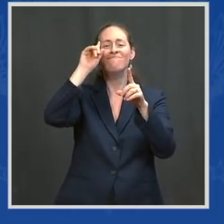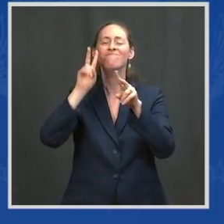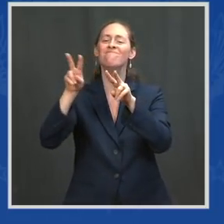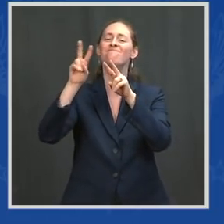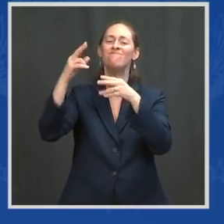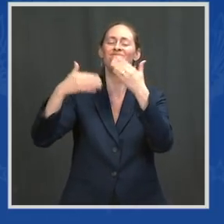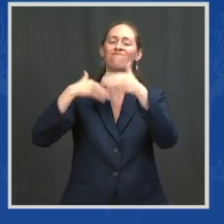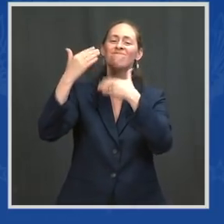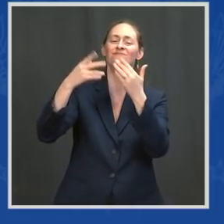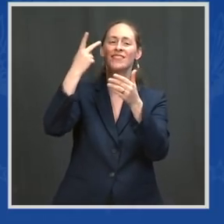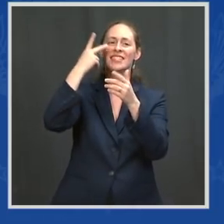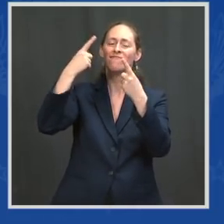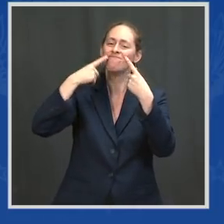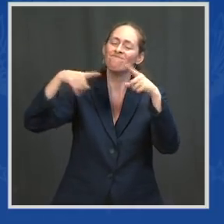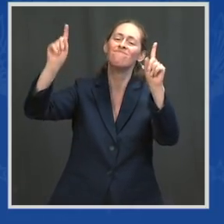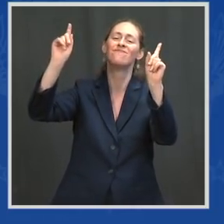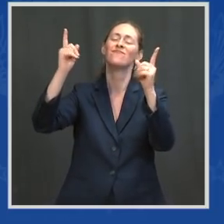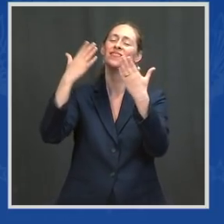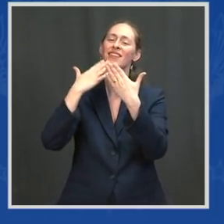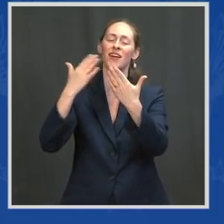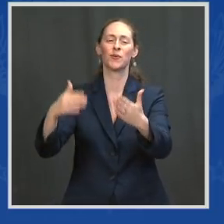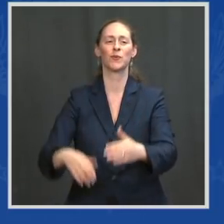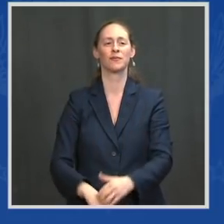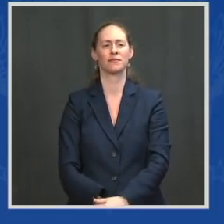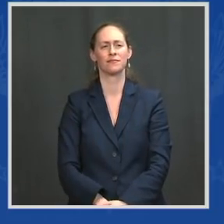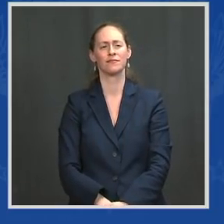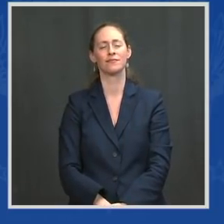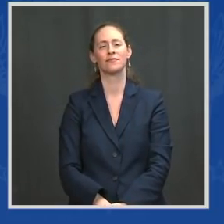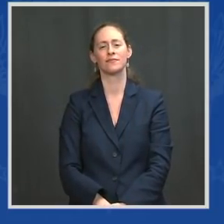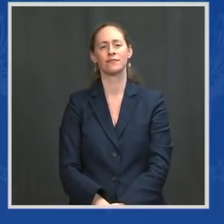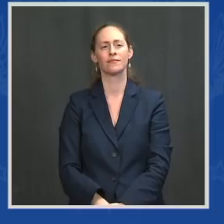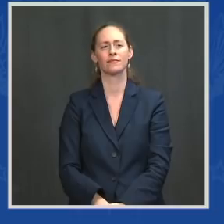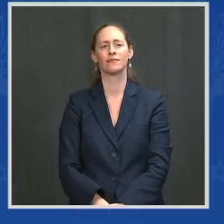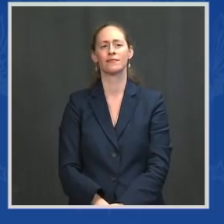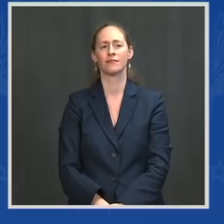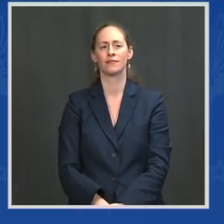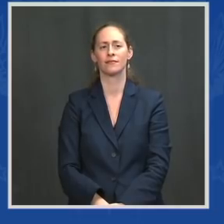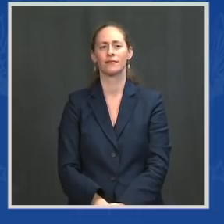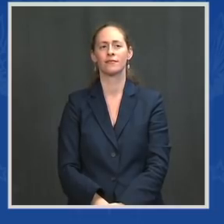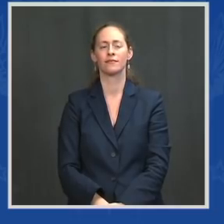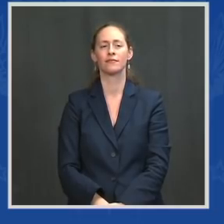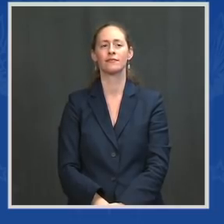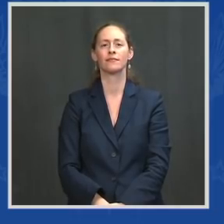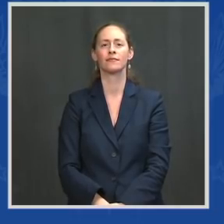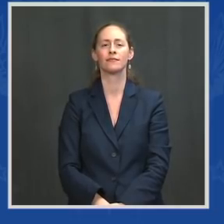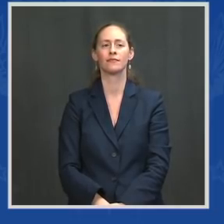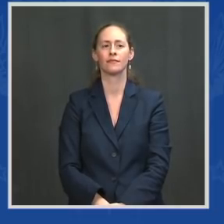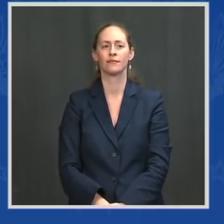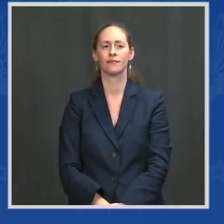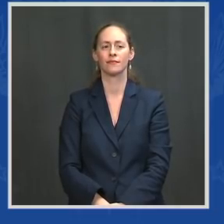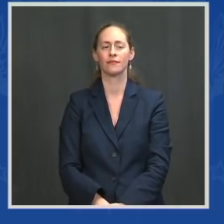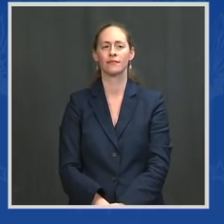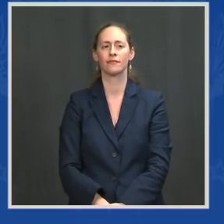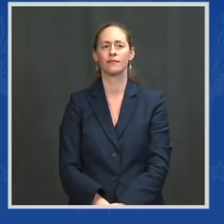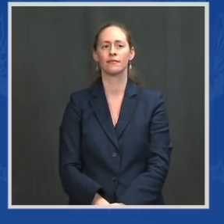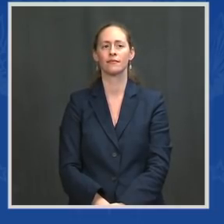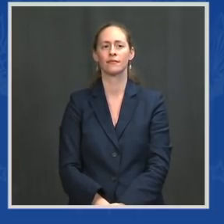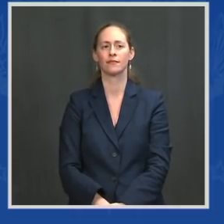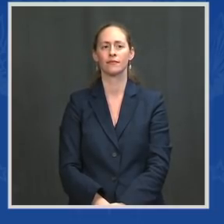And he pounded at his desk. And I sat down, and he said -- he said, "How much money did you spend on your campaign?"